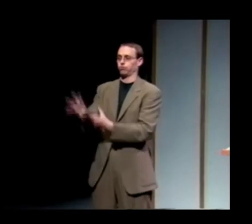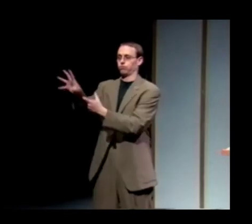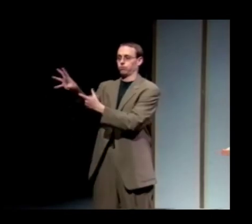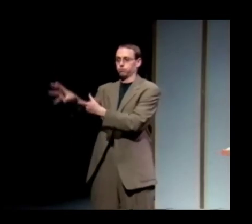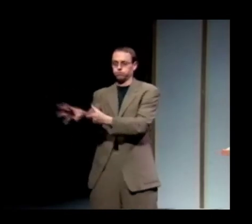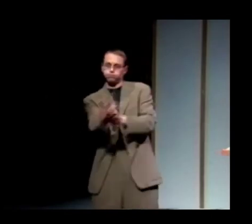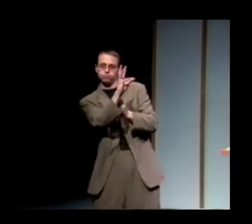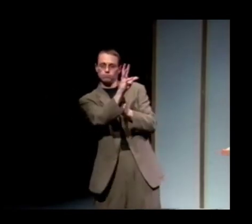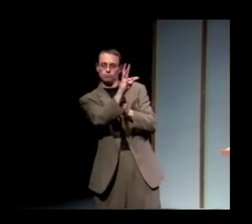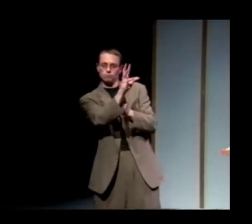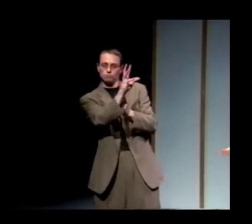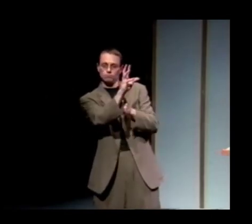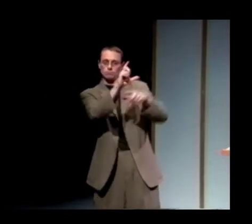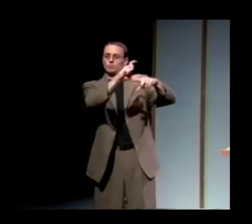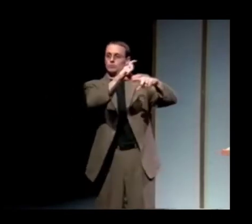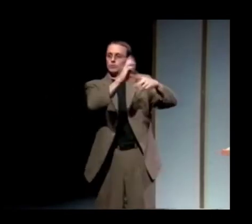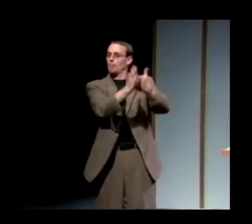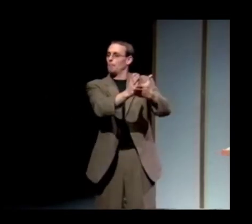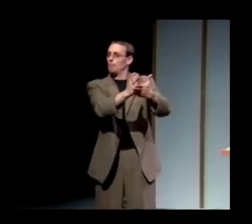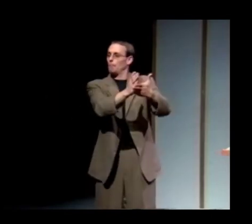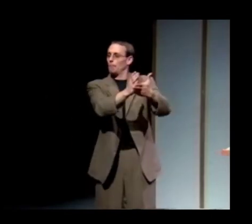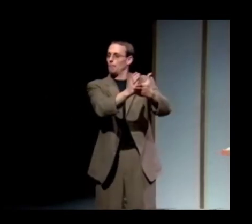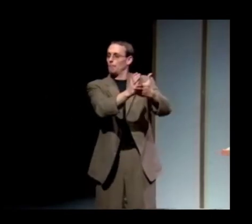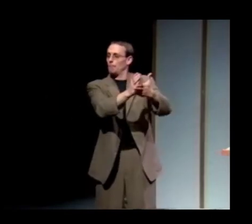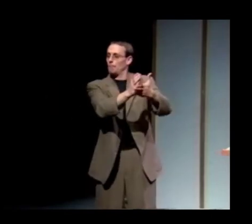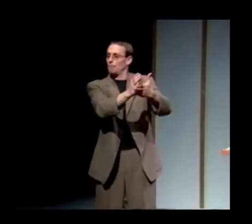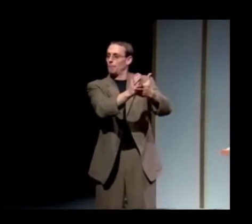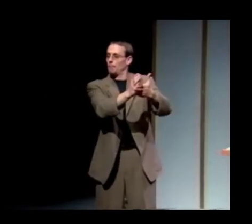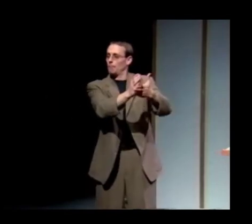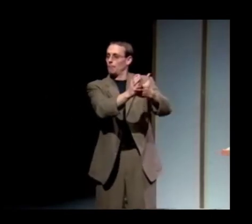SO THE CAMERA THEN IS TRACKING AND PANNING,